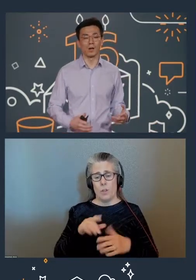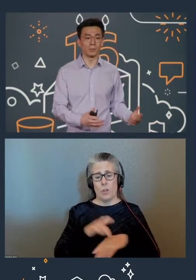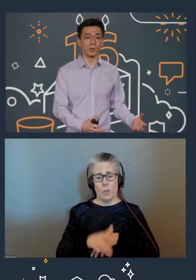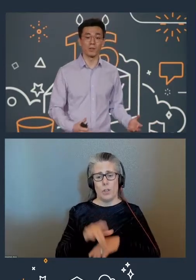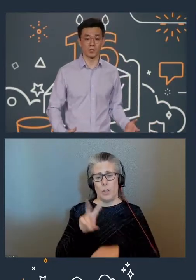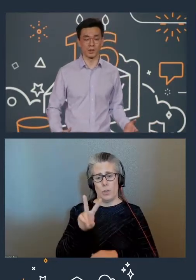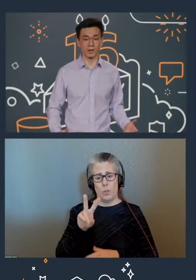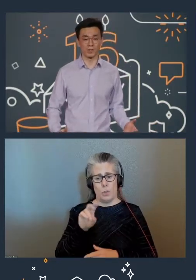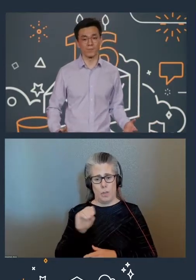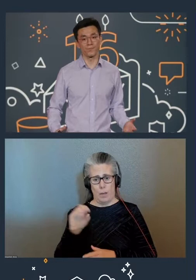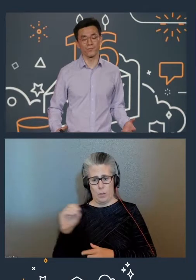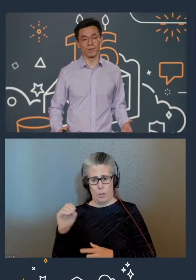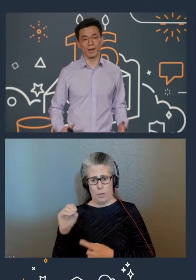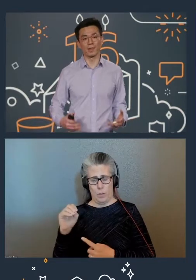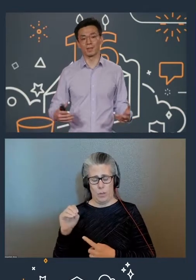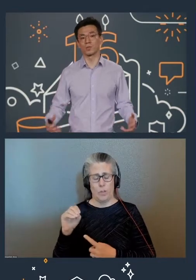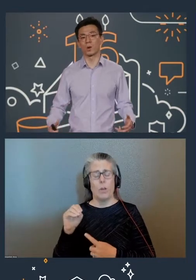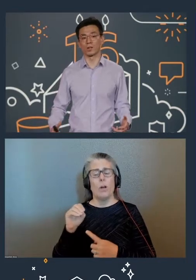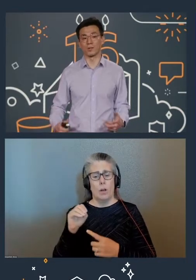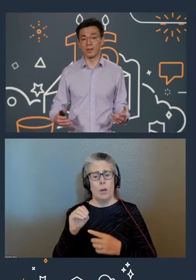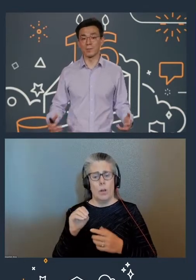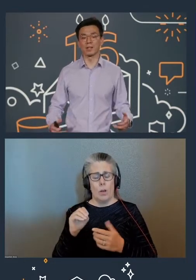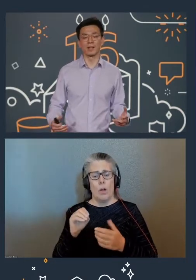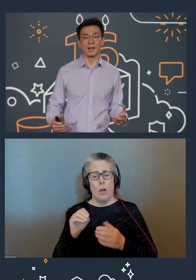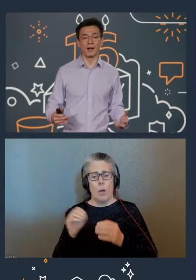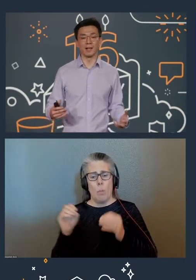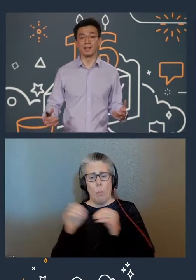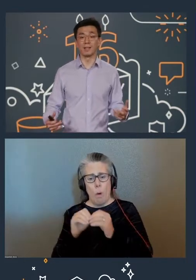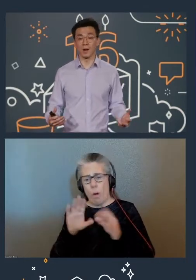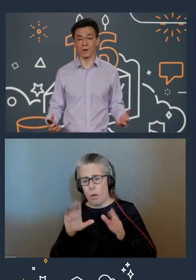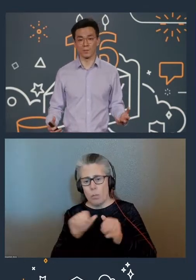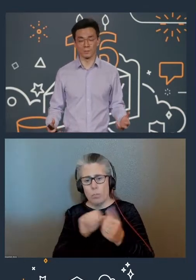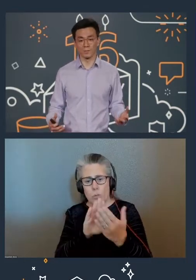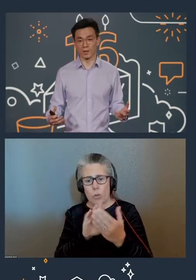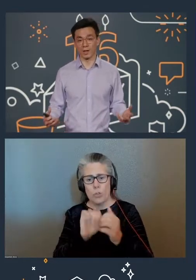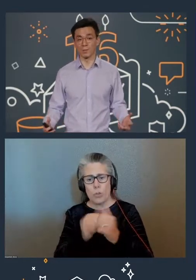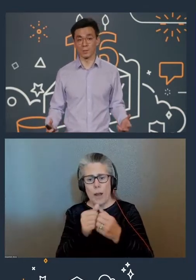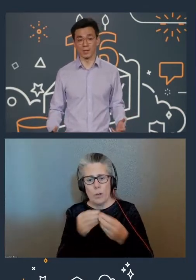of the previous generation. And this is where the famous ETL came to be.